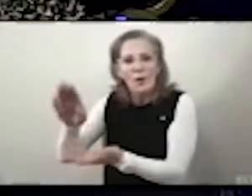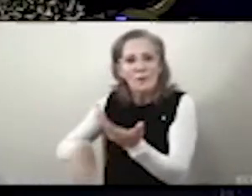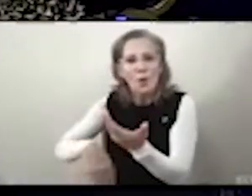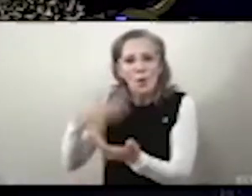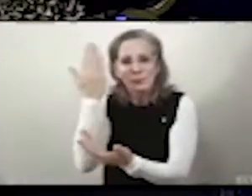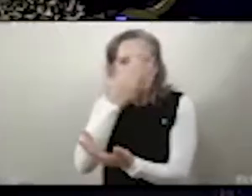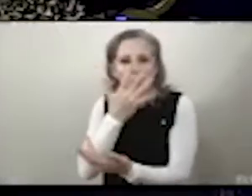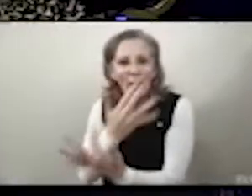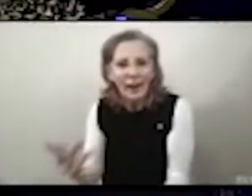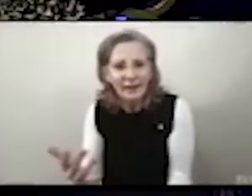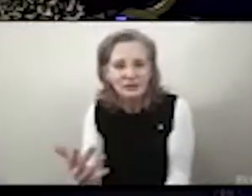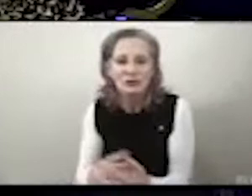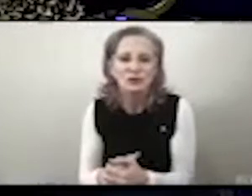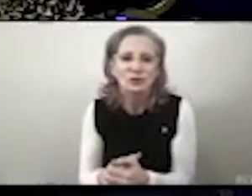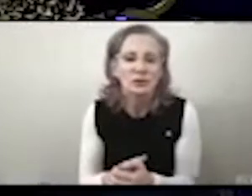such as Let's Talk Science Canada.